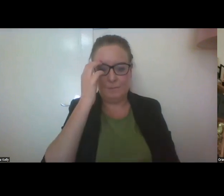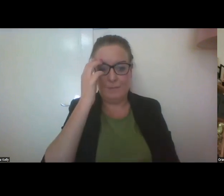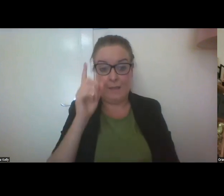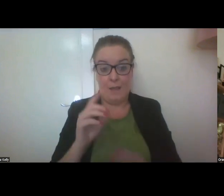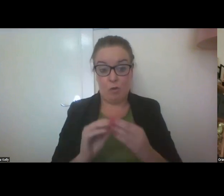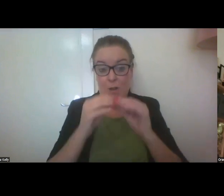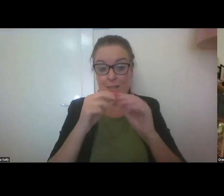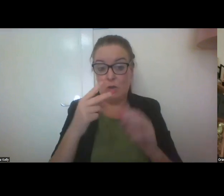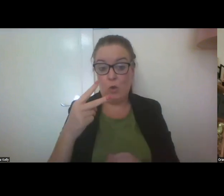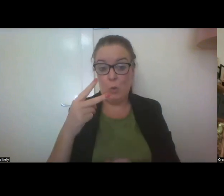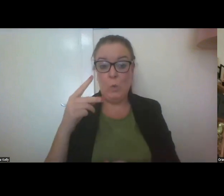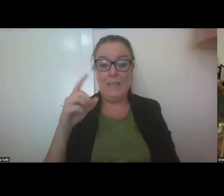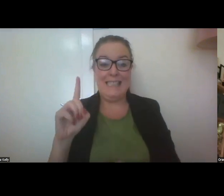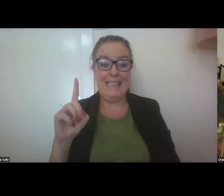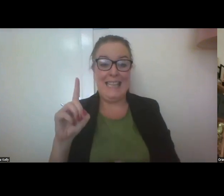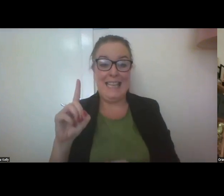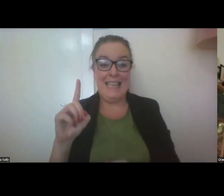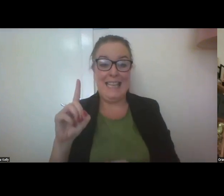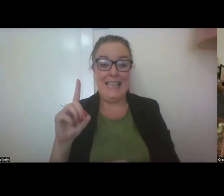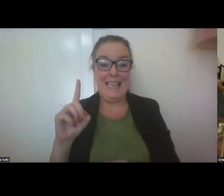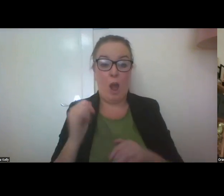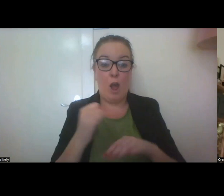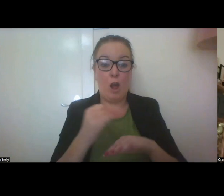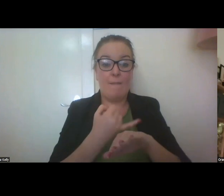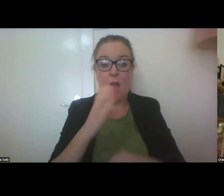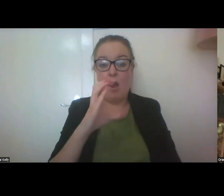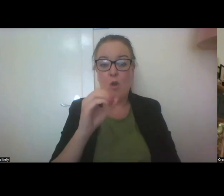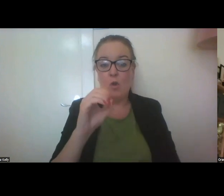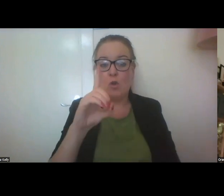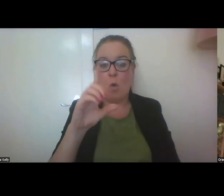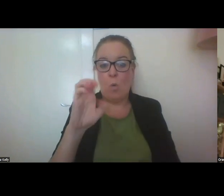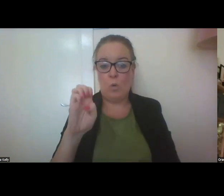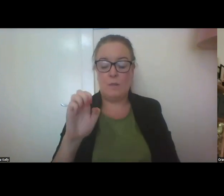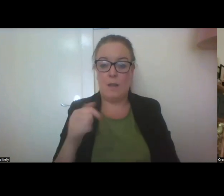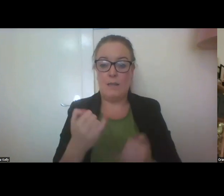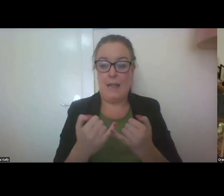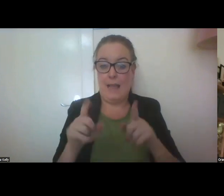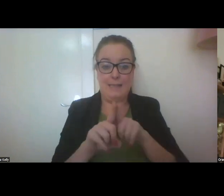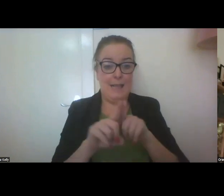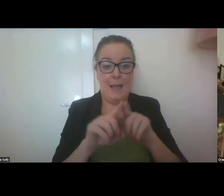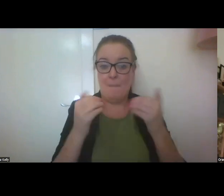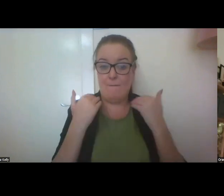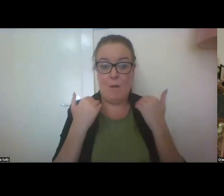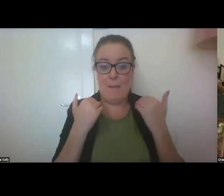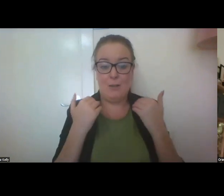which can be programmed to contain the same information as the signage and which the mobile application then reads to the users,